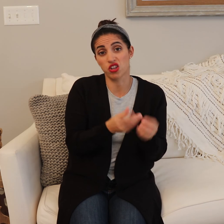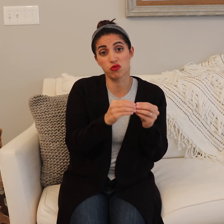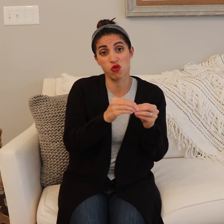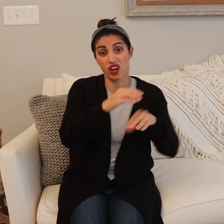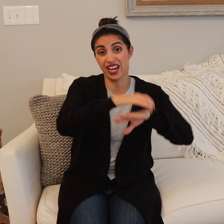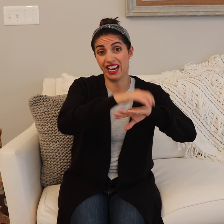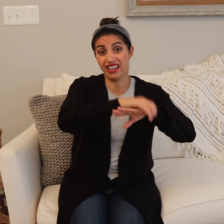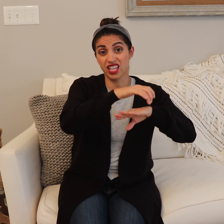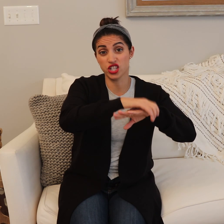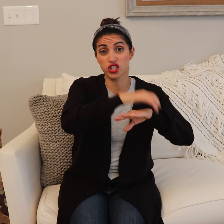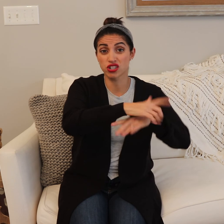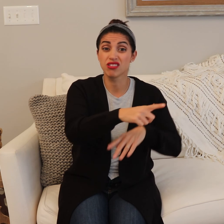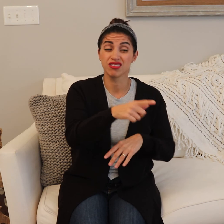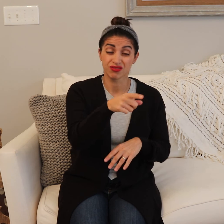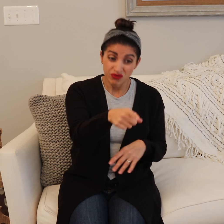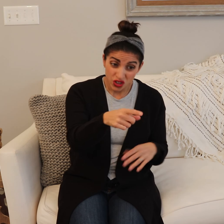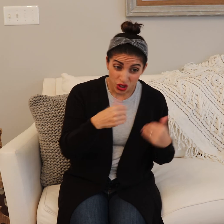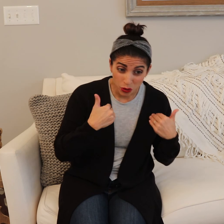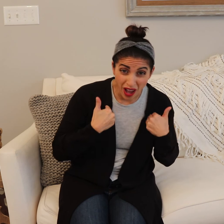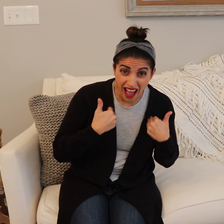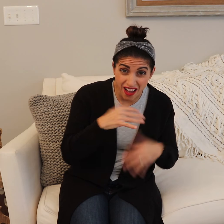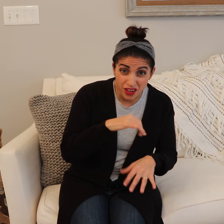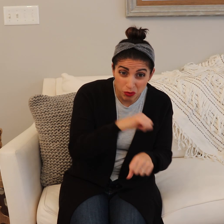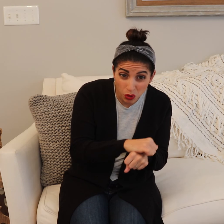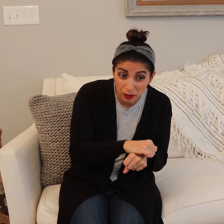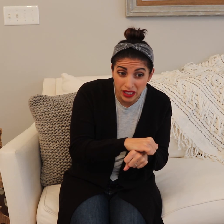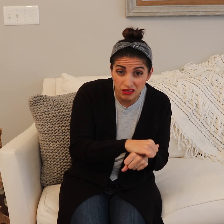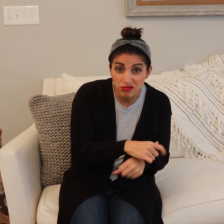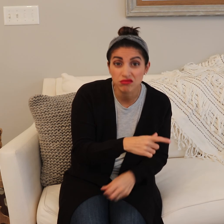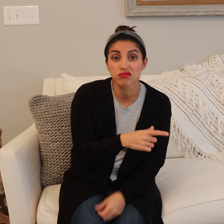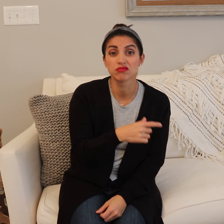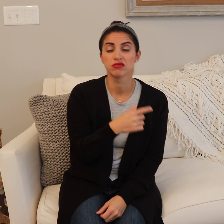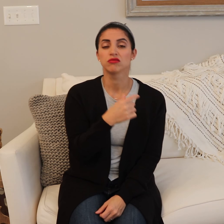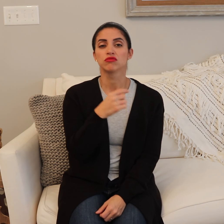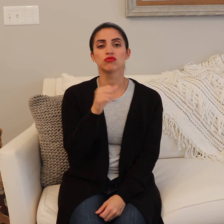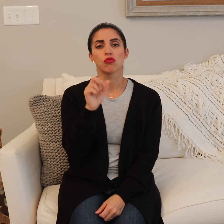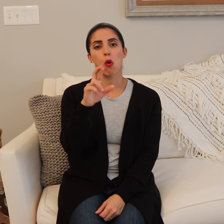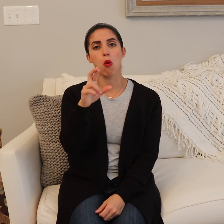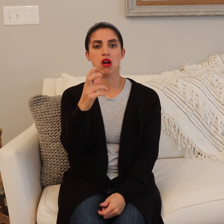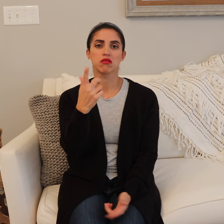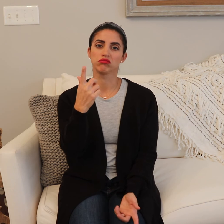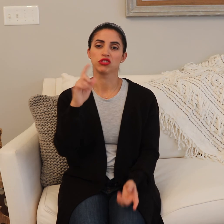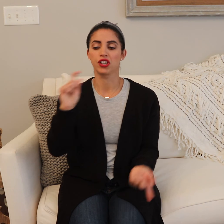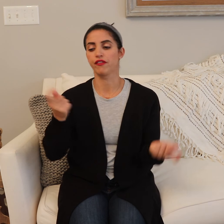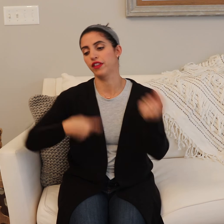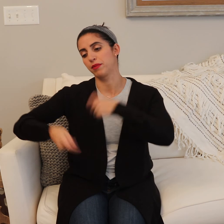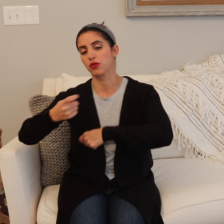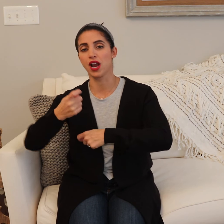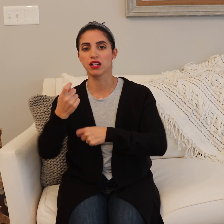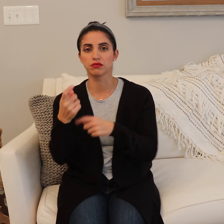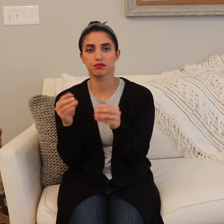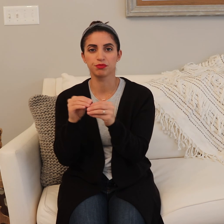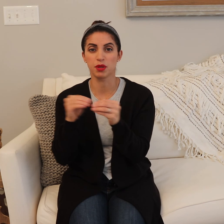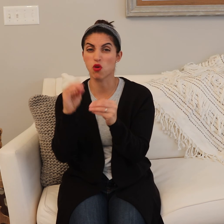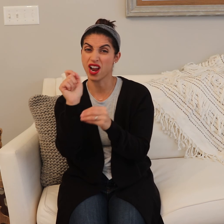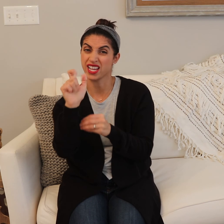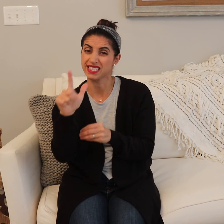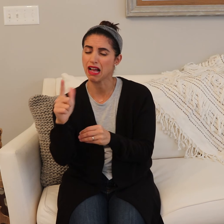more English: You have an appointment? Or gonna flip it around, be more ASL